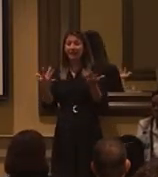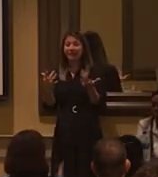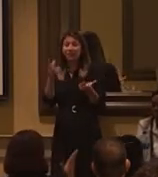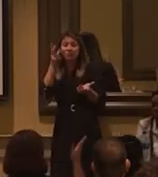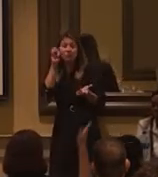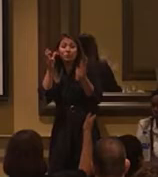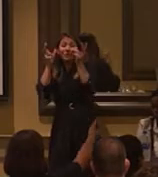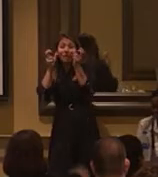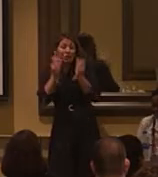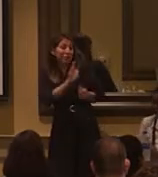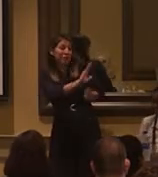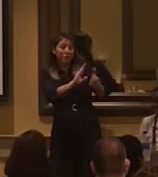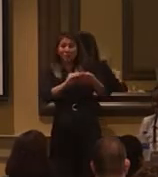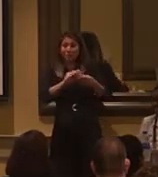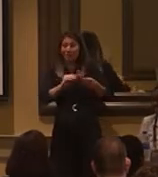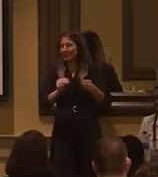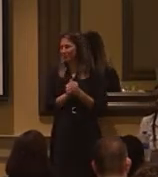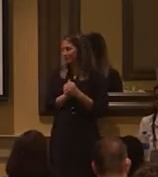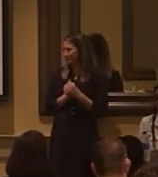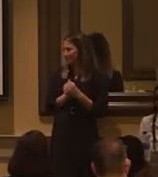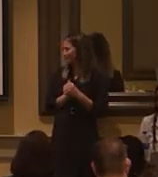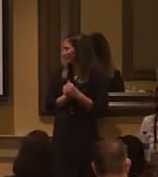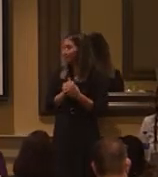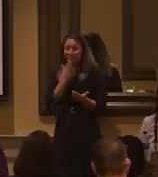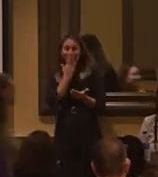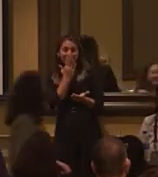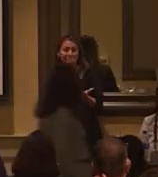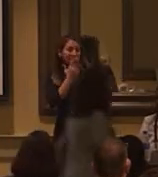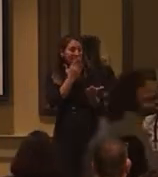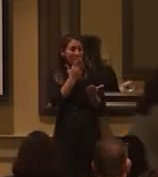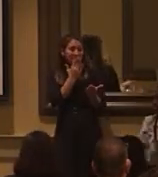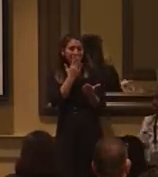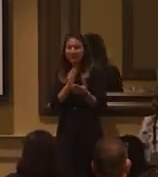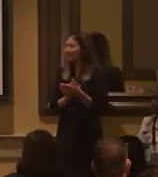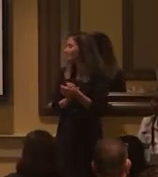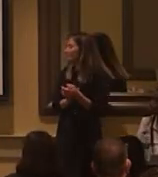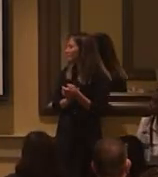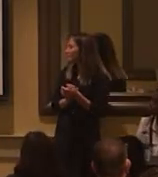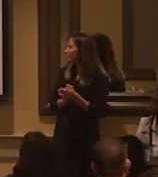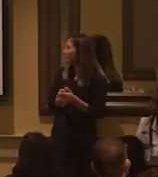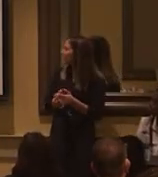Thank you.